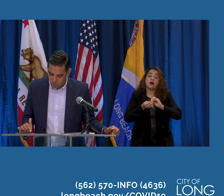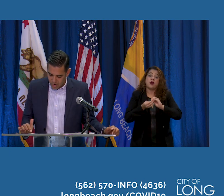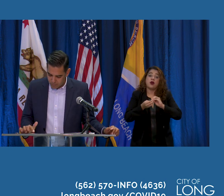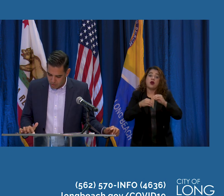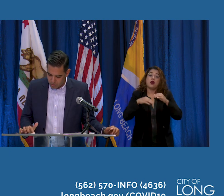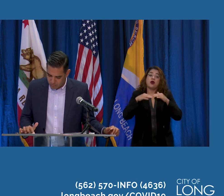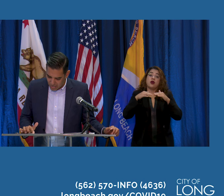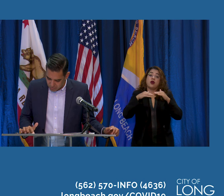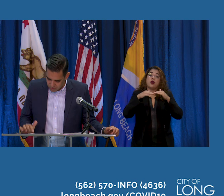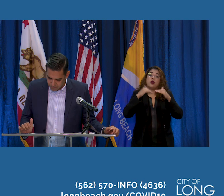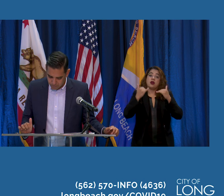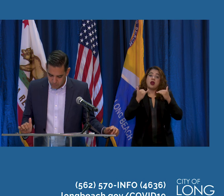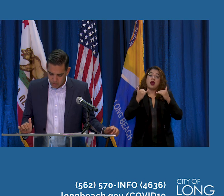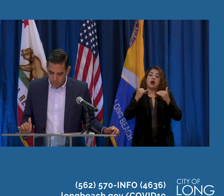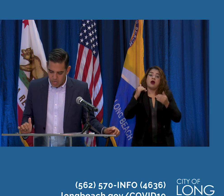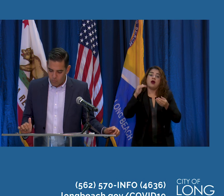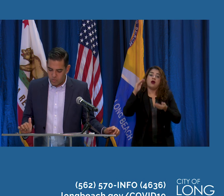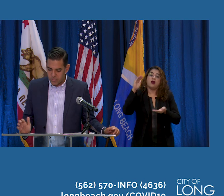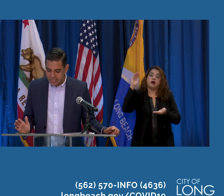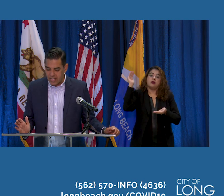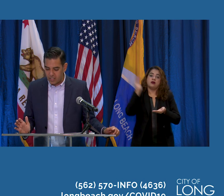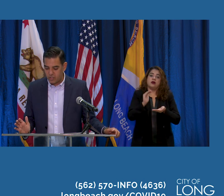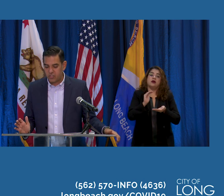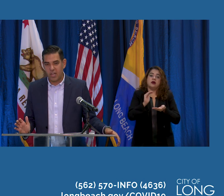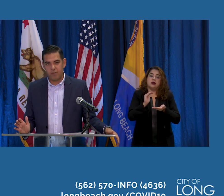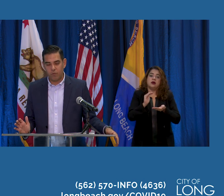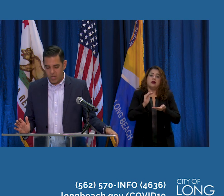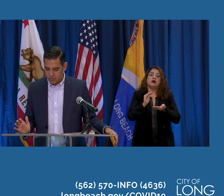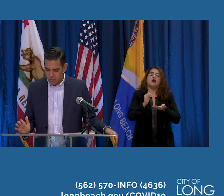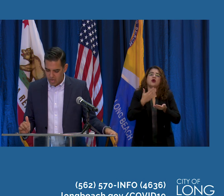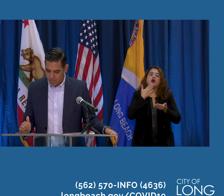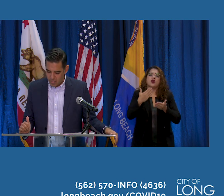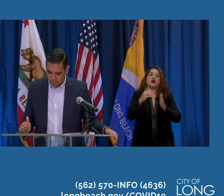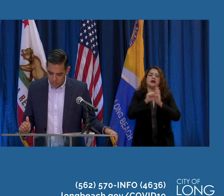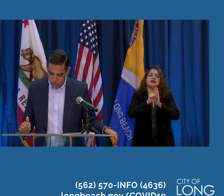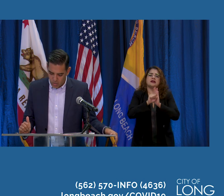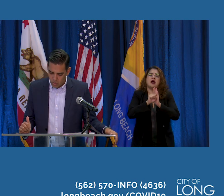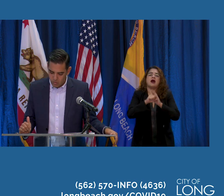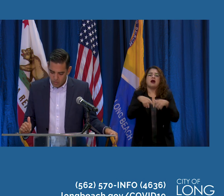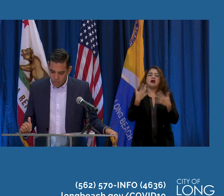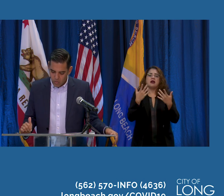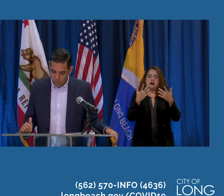rate per one hundred thousand which is again a good sign for us in general.